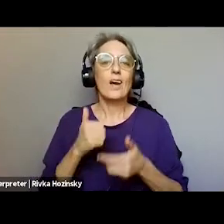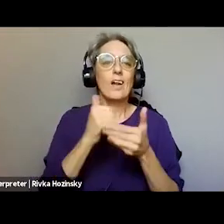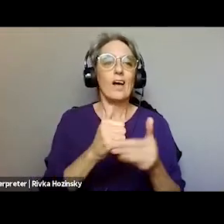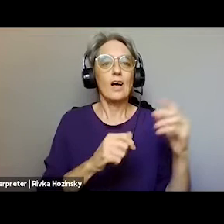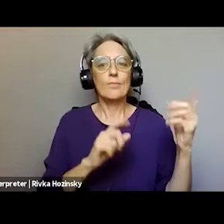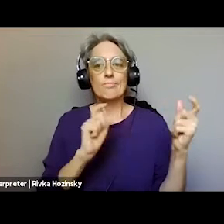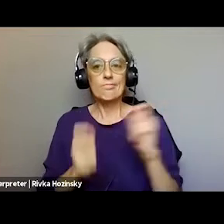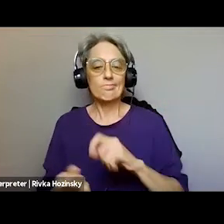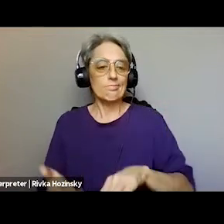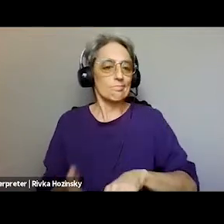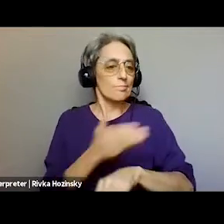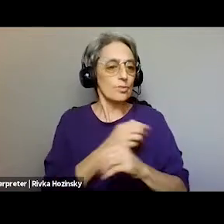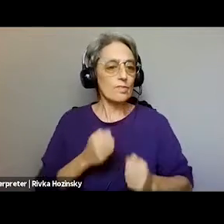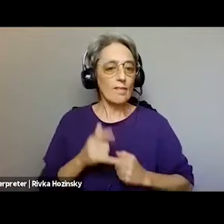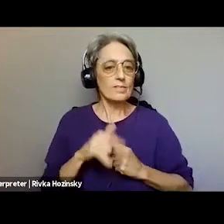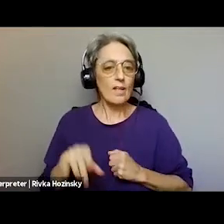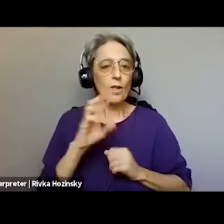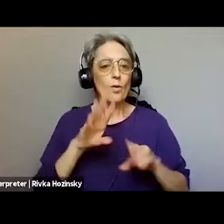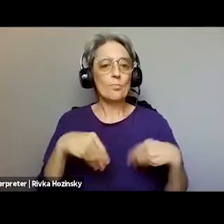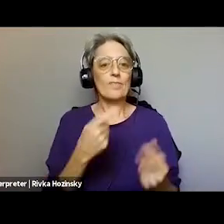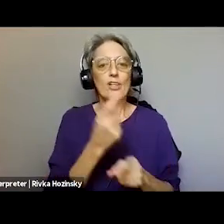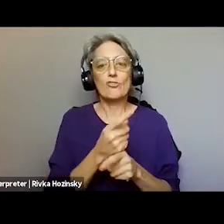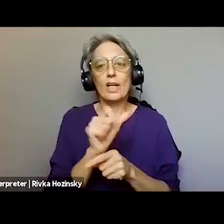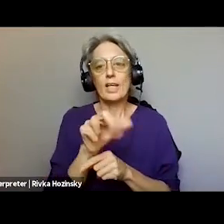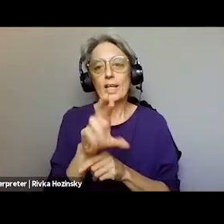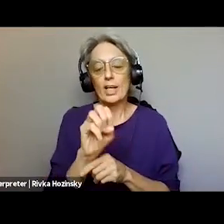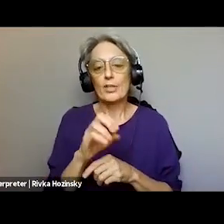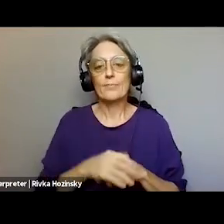send to appropriate care. We want to make sure that pregnant people get the right amount of care.